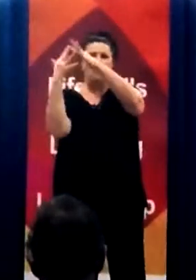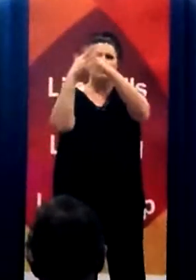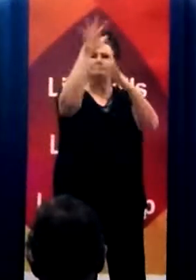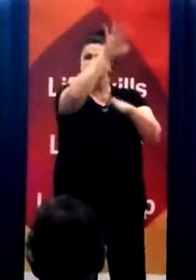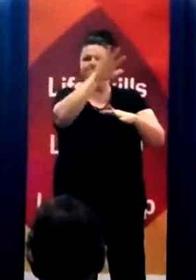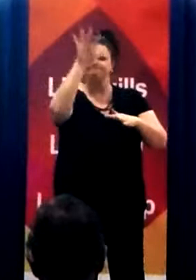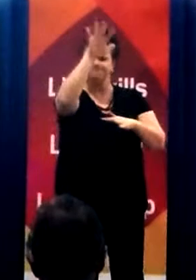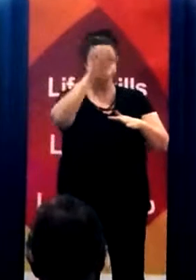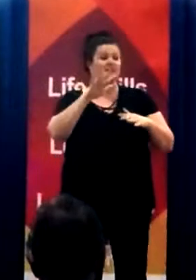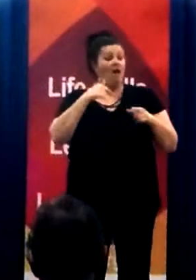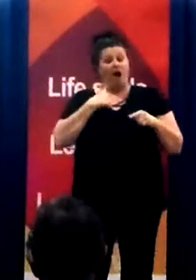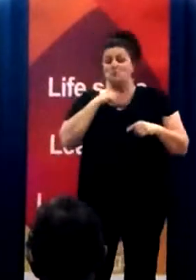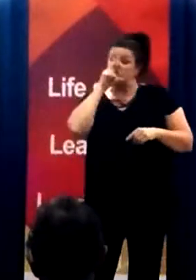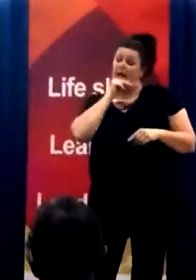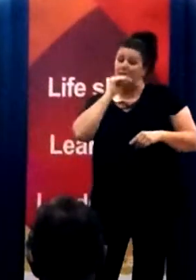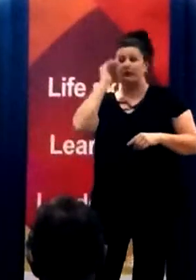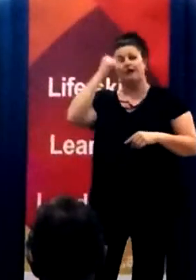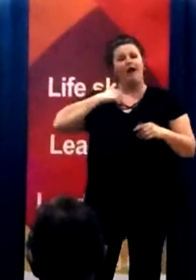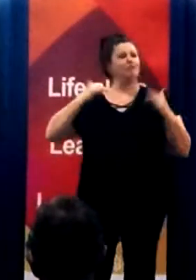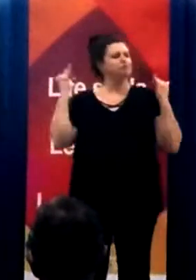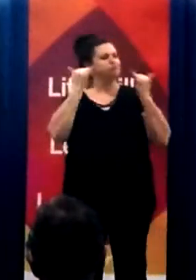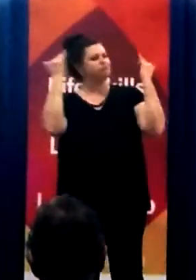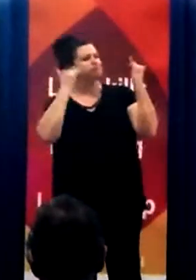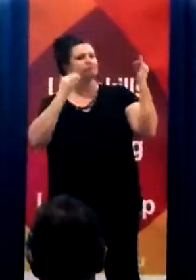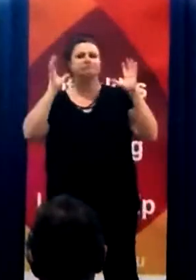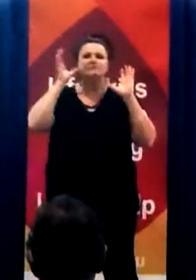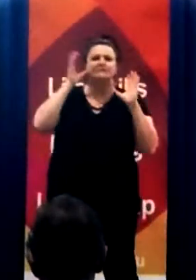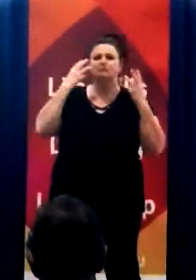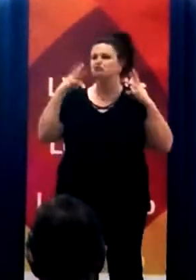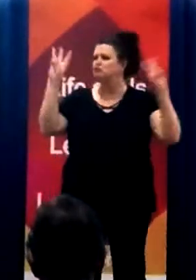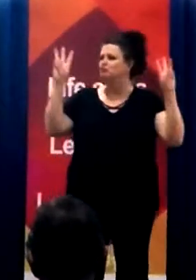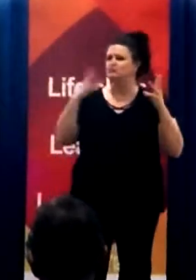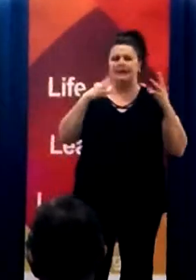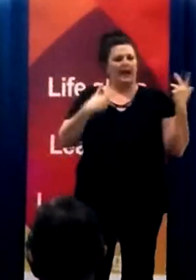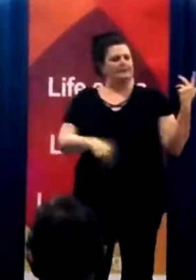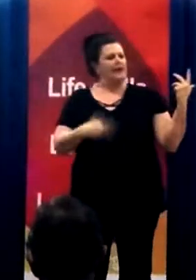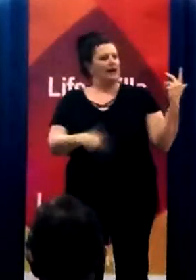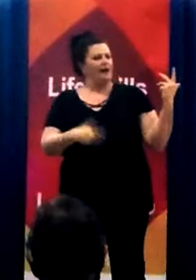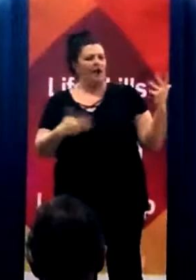And like most young adults, I enjoyed socialising, listening to music, and I played classical guitar.